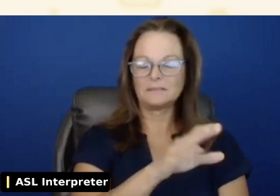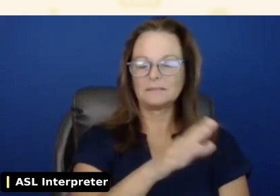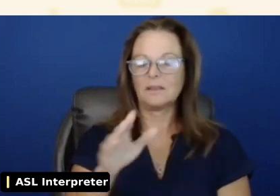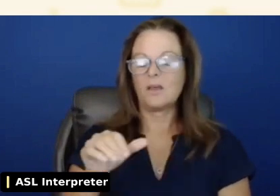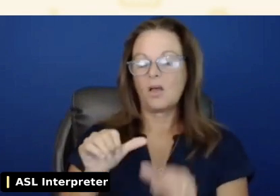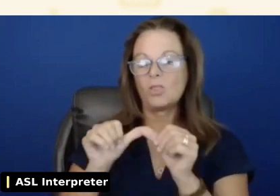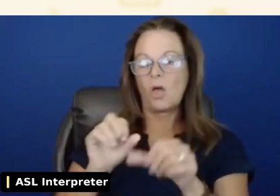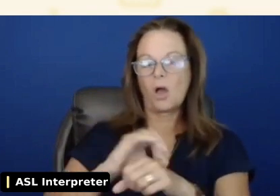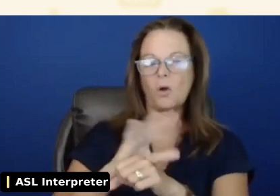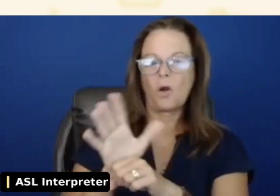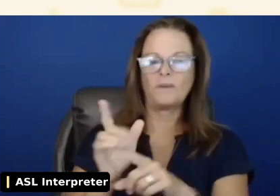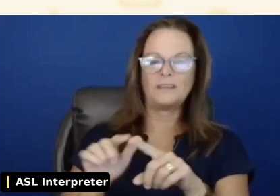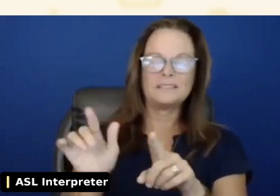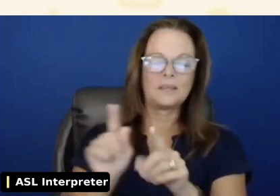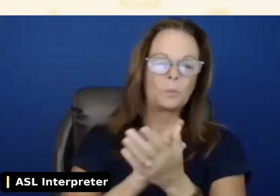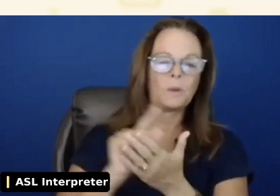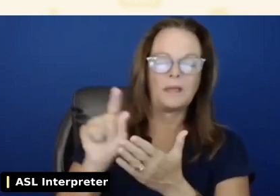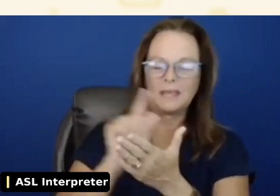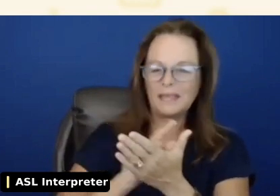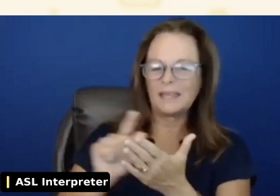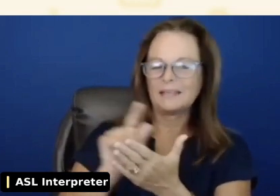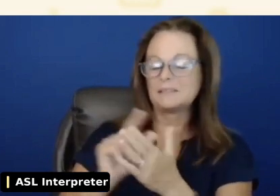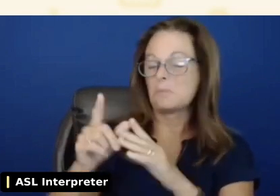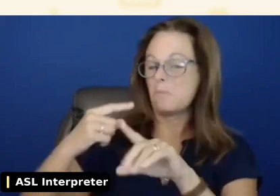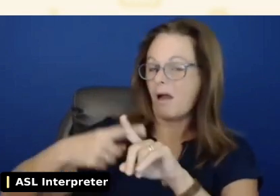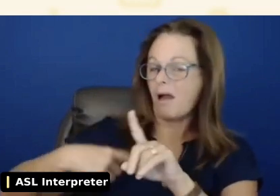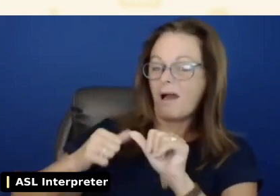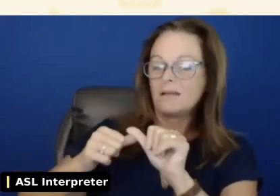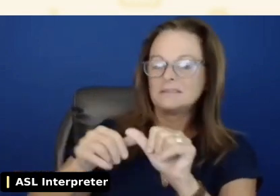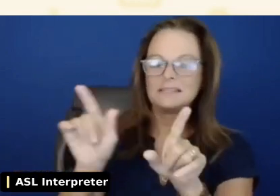It’s like a ghost of an illness.